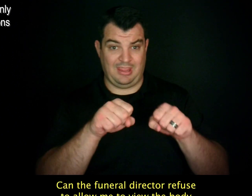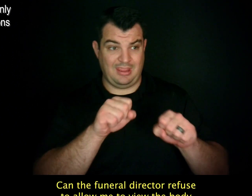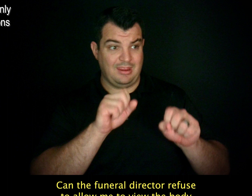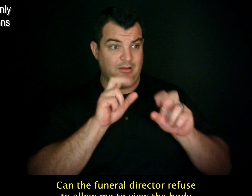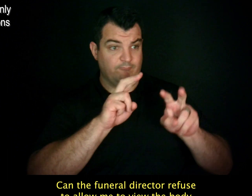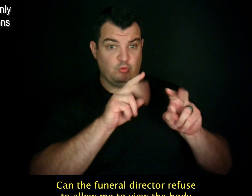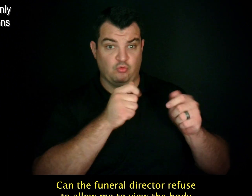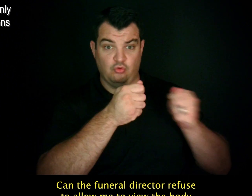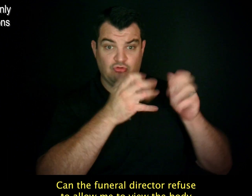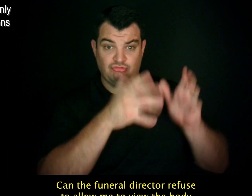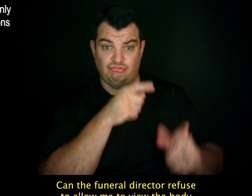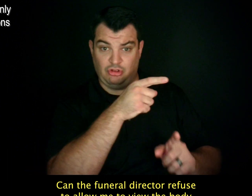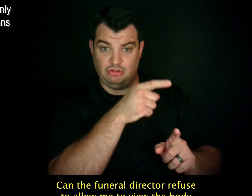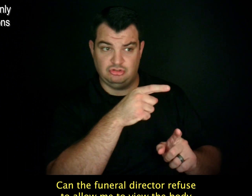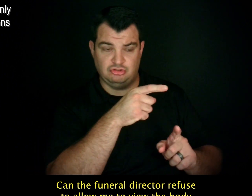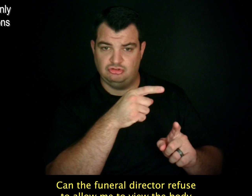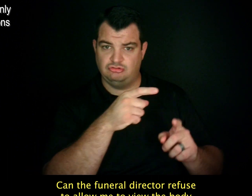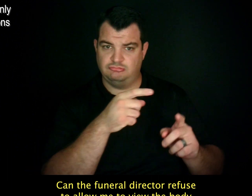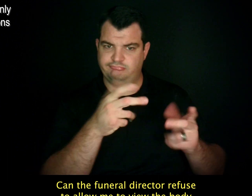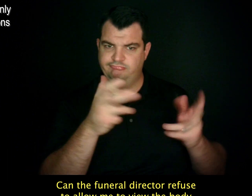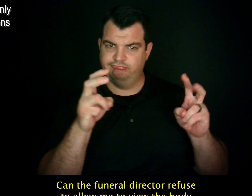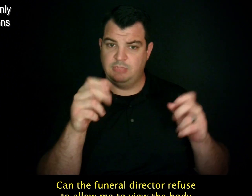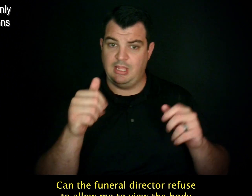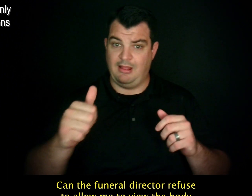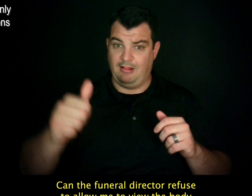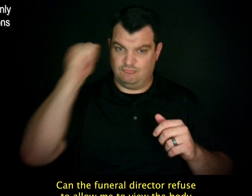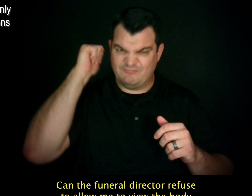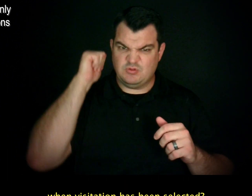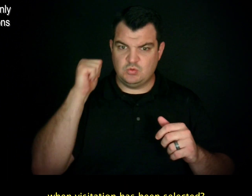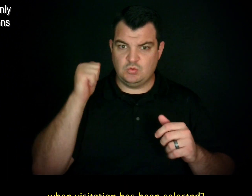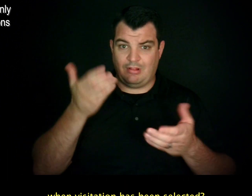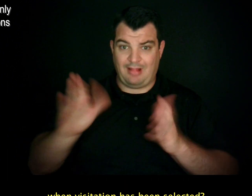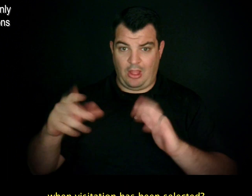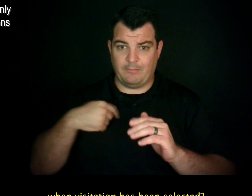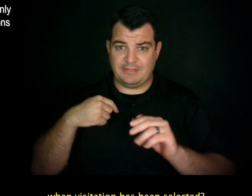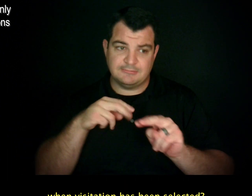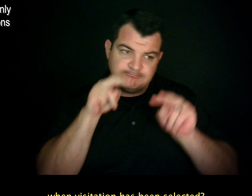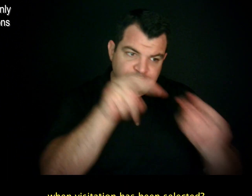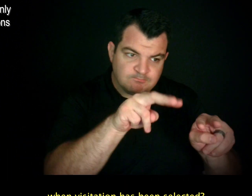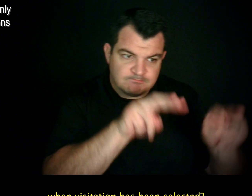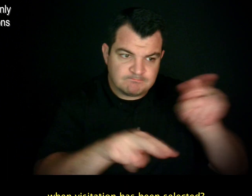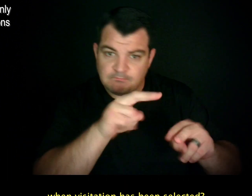Can the funeral director refuse to allow me to view the body when visitation has been selected?